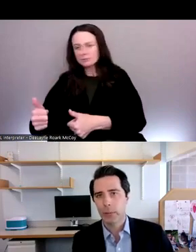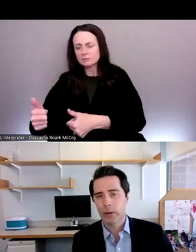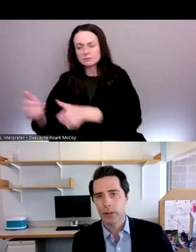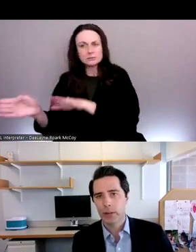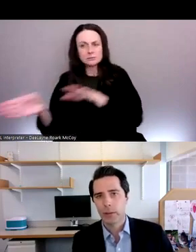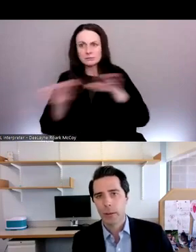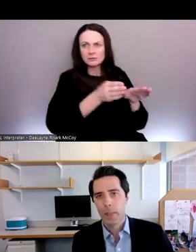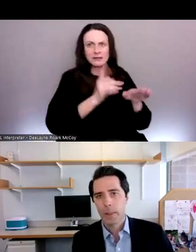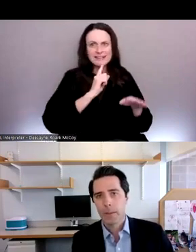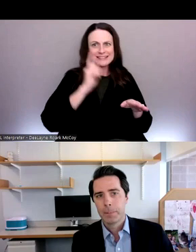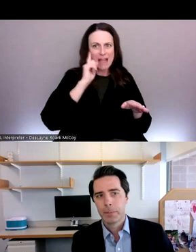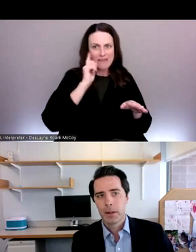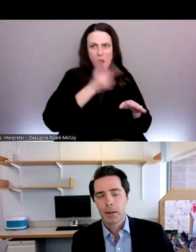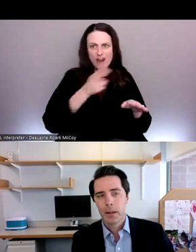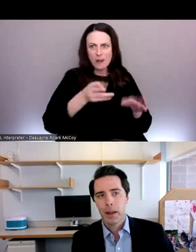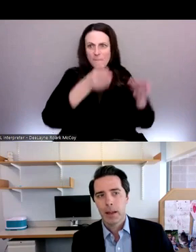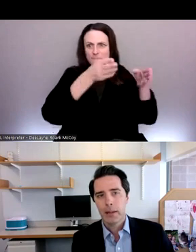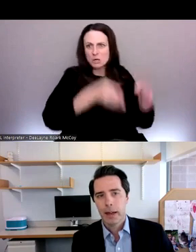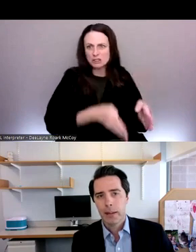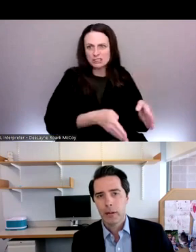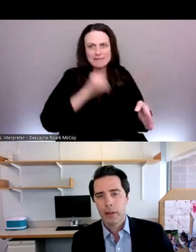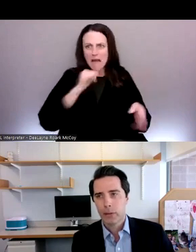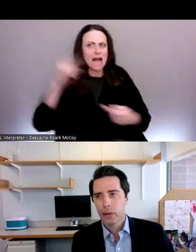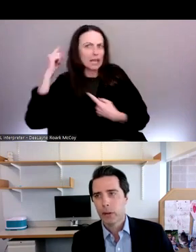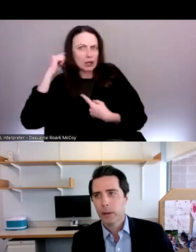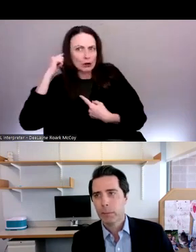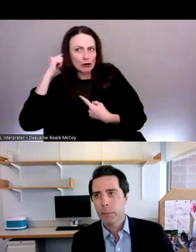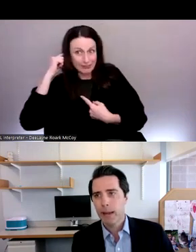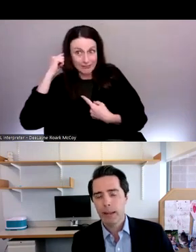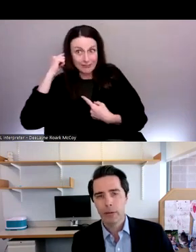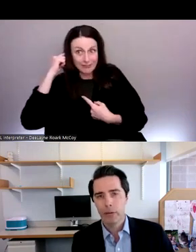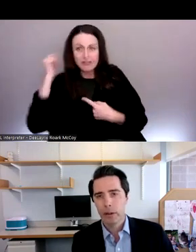hearing person